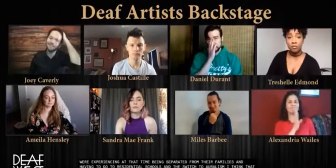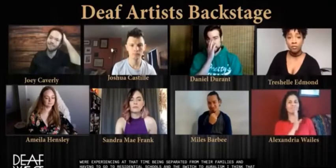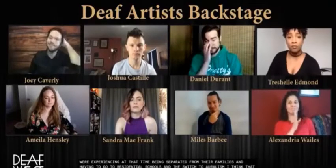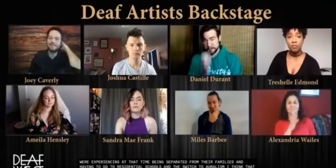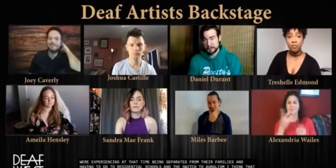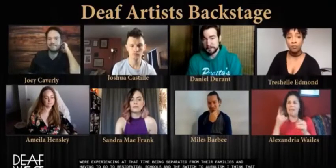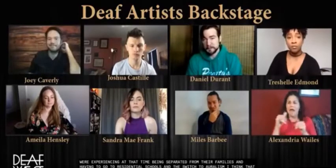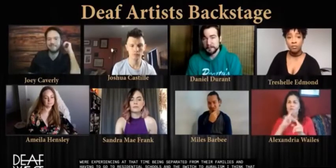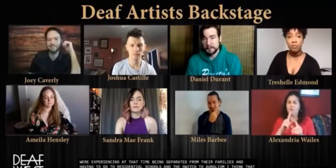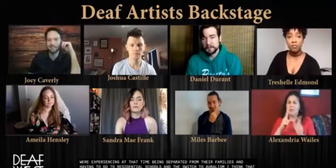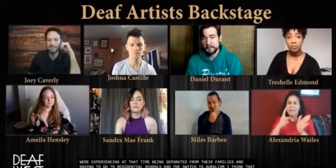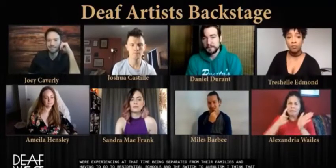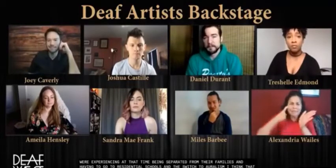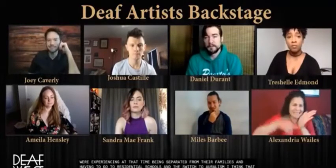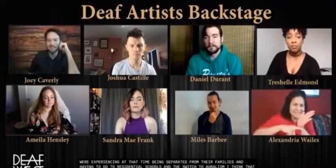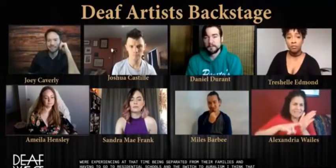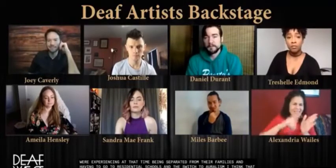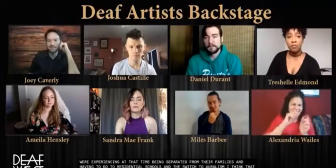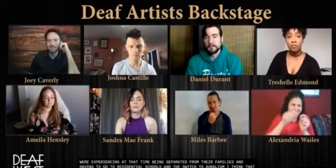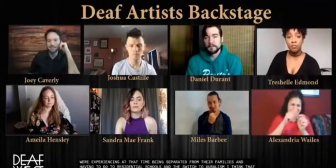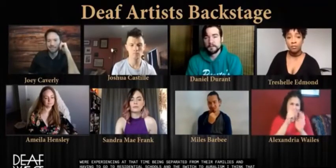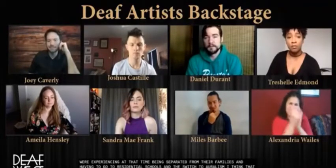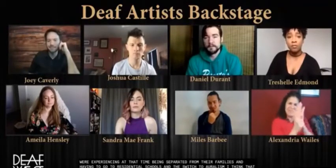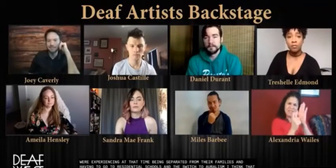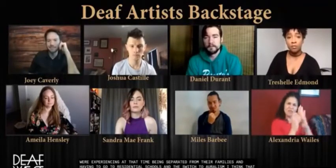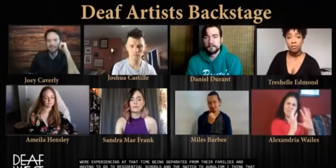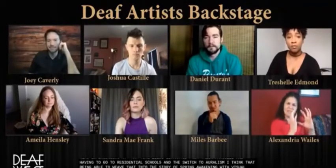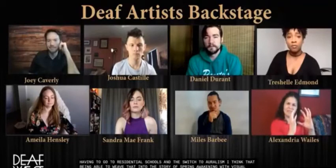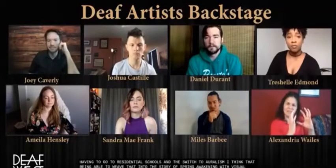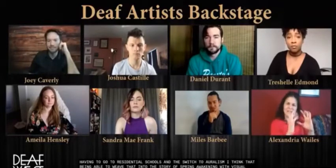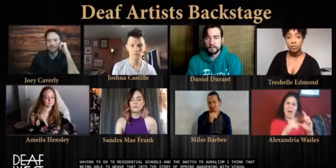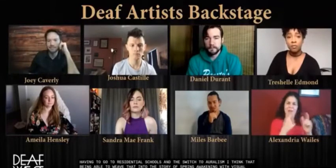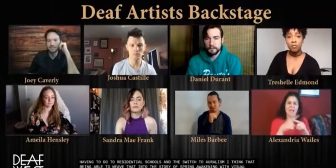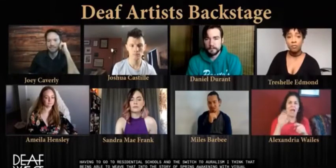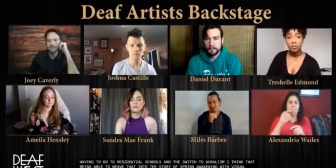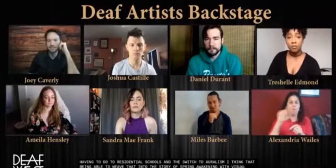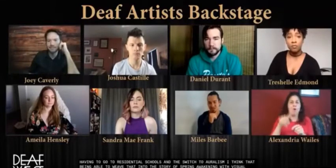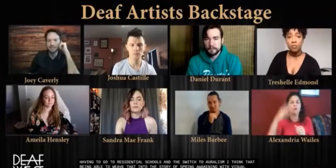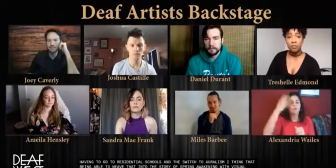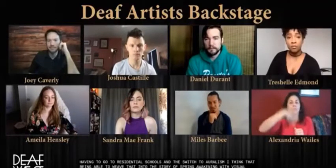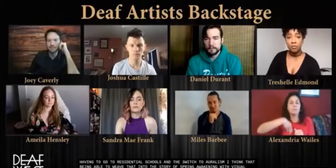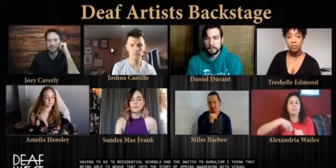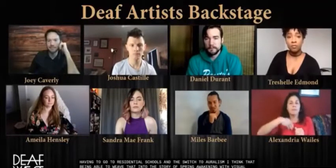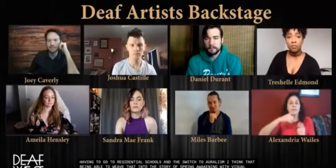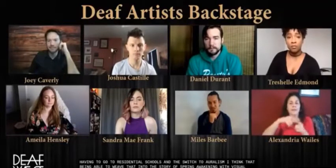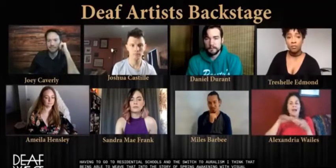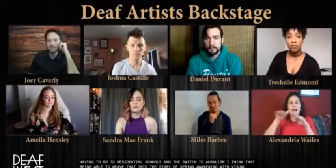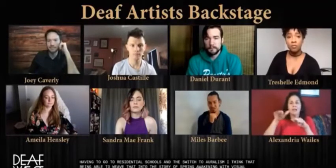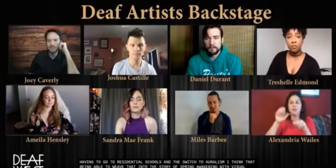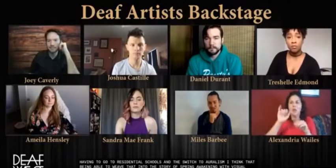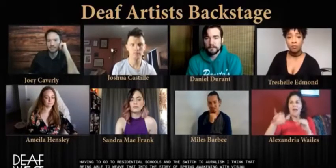And there are people who have Deaf students that have to practice their speech and that would have been appropriate for that period.